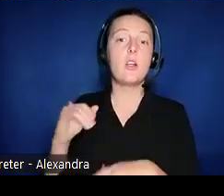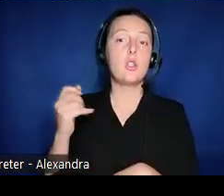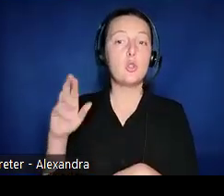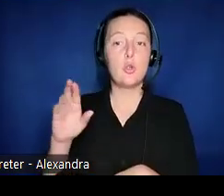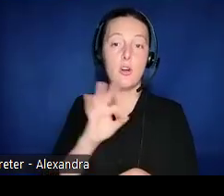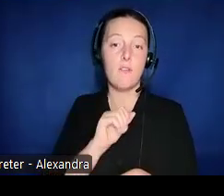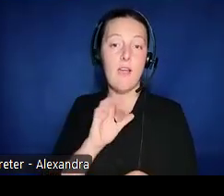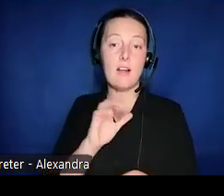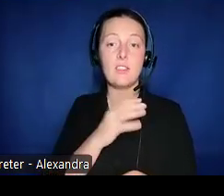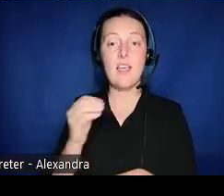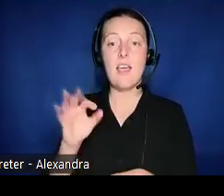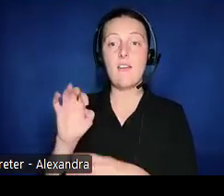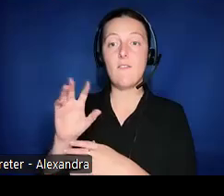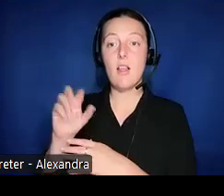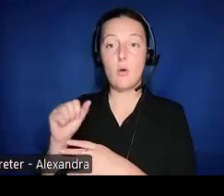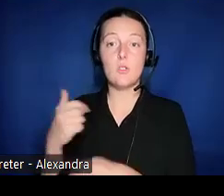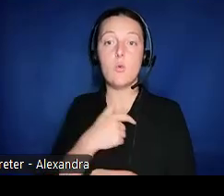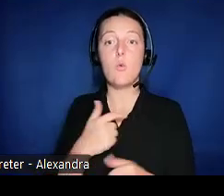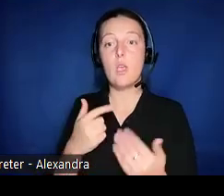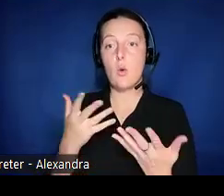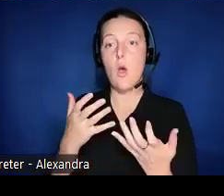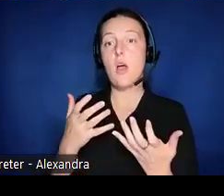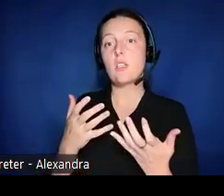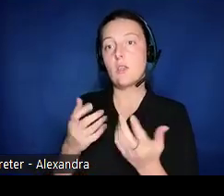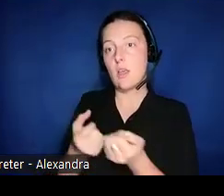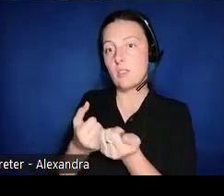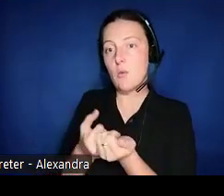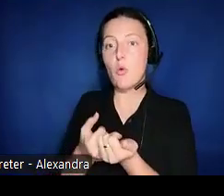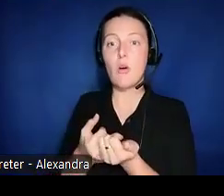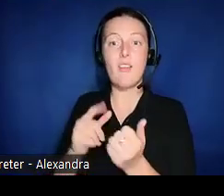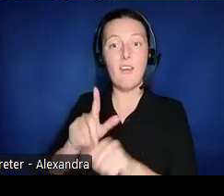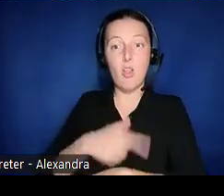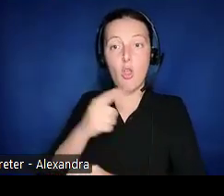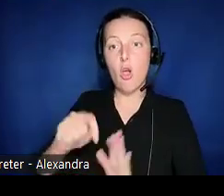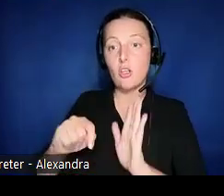toward longer term projects. So if you're a fellow or junior faculty member, you're applying for a